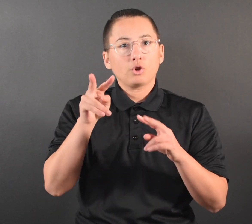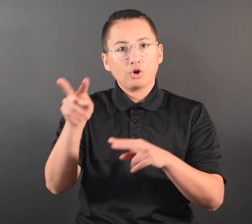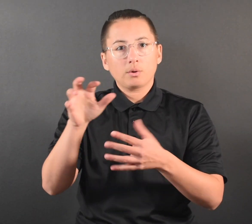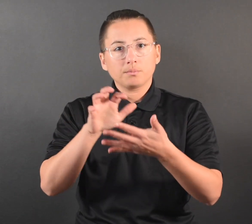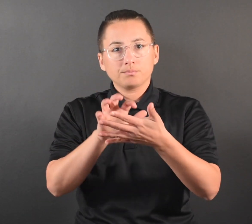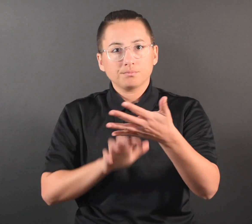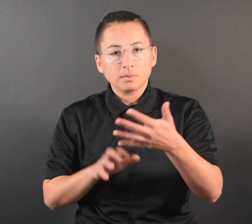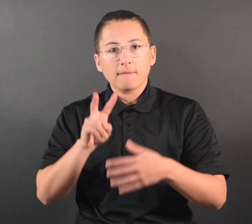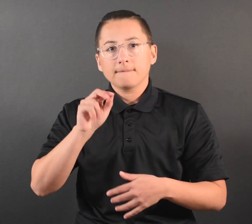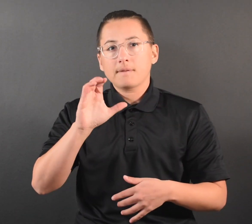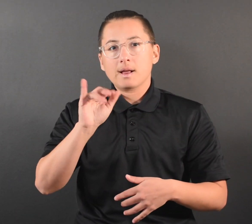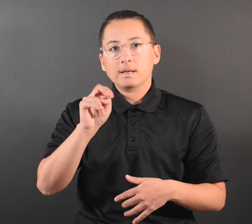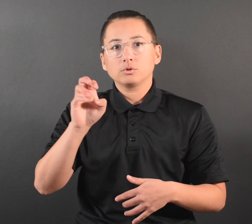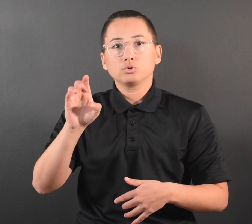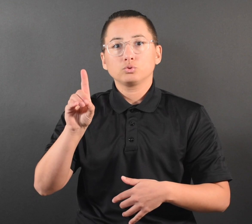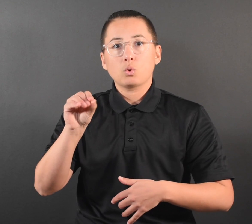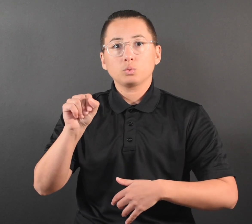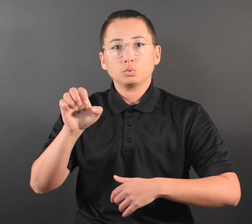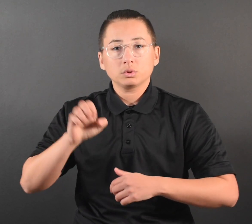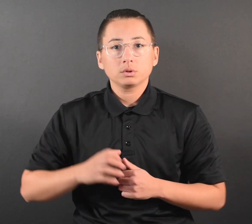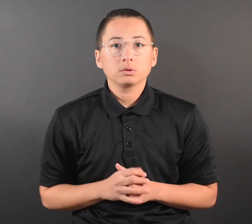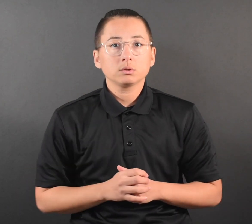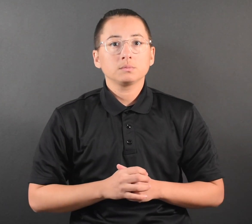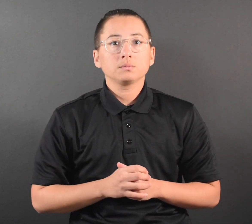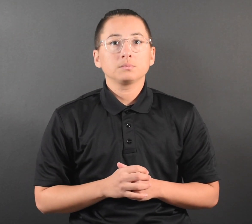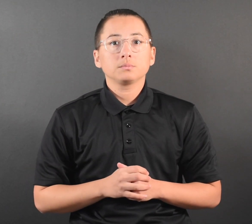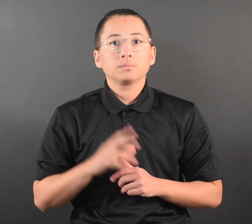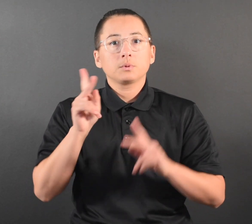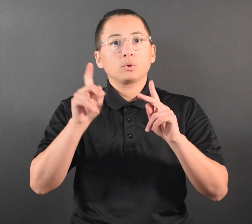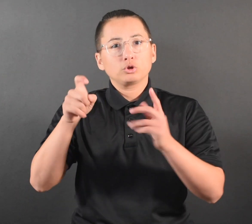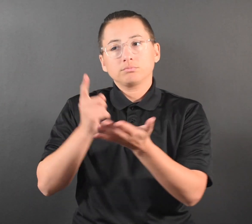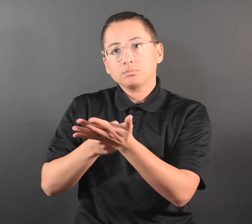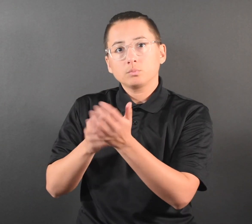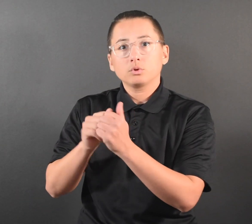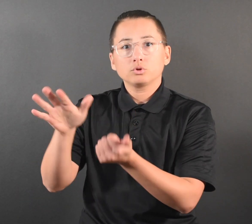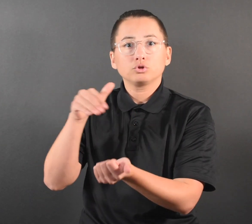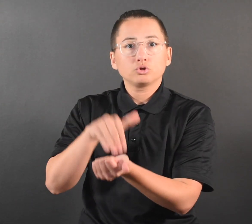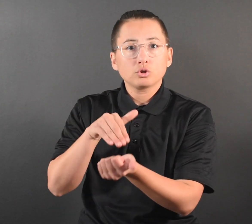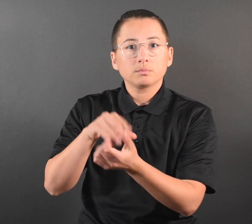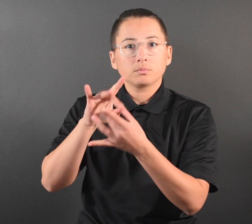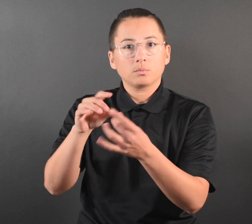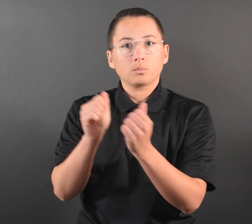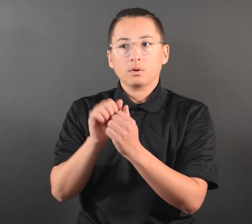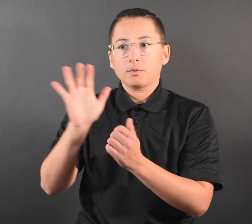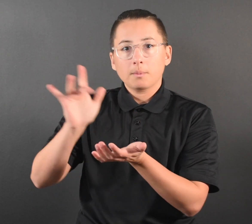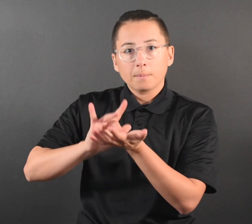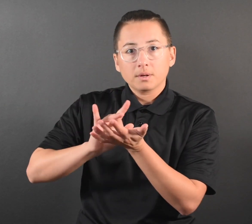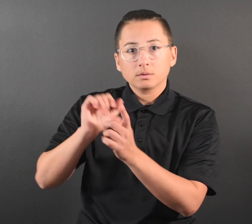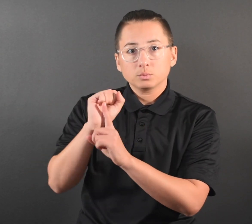More information is in the “Vaccine doses” section below. People should talk to their health care provider about their medical